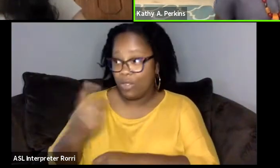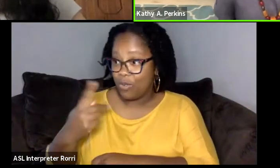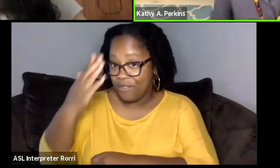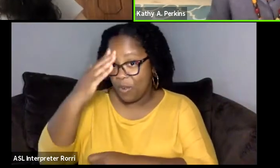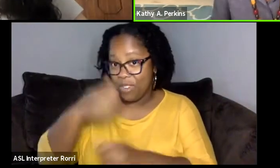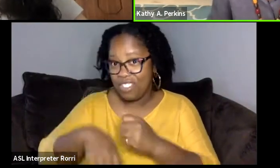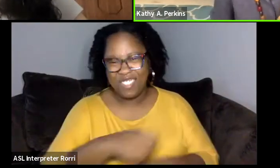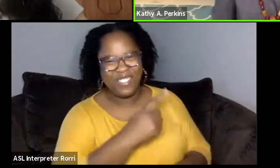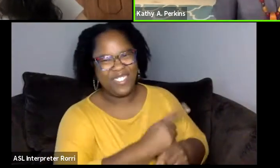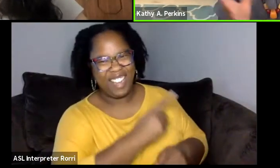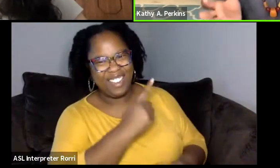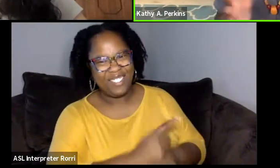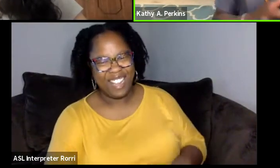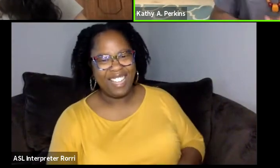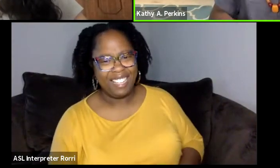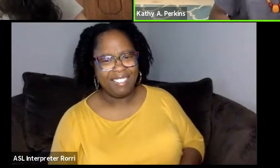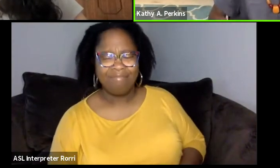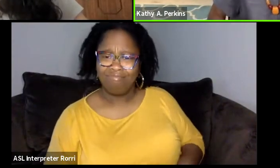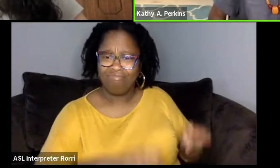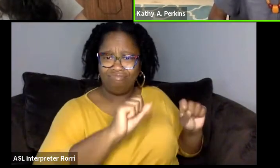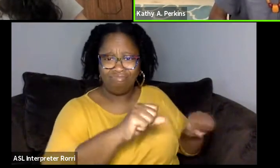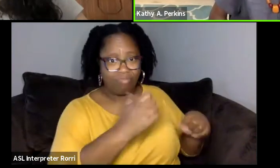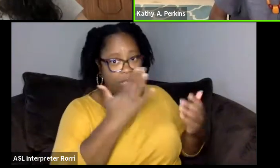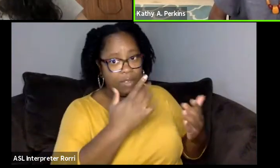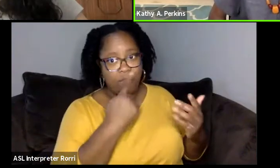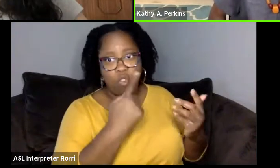Right. Right. And thank you for what you're doing with the festivals